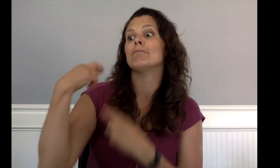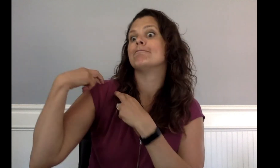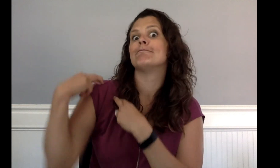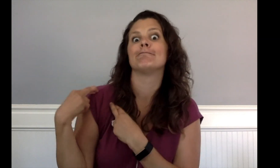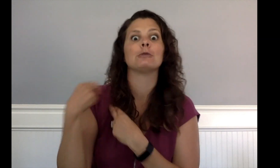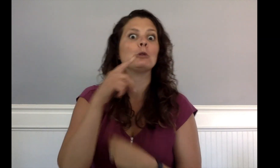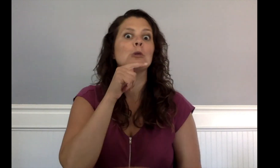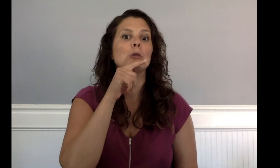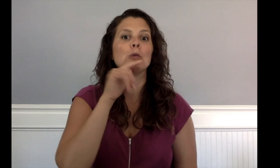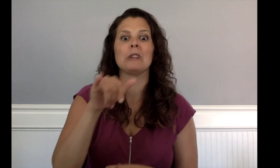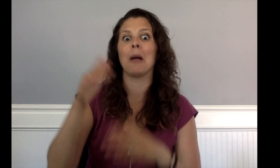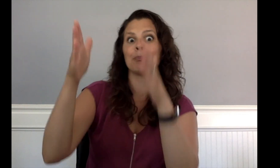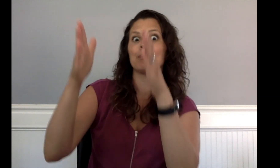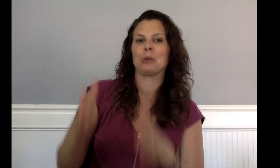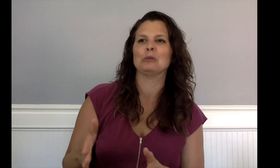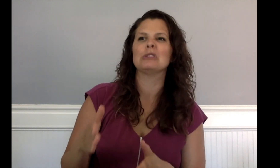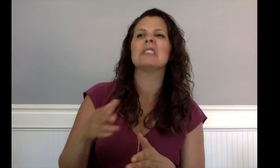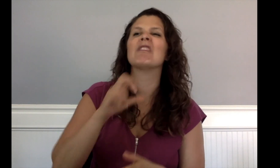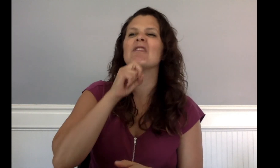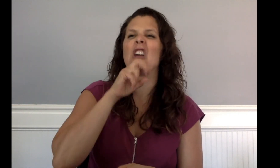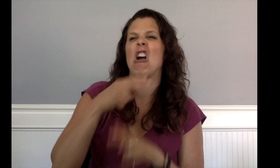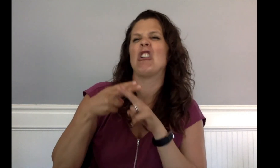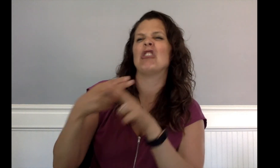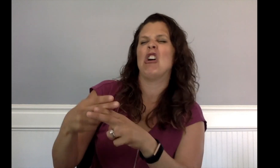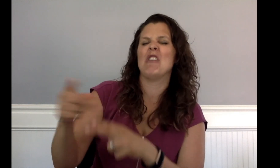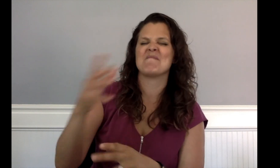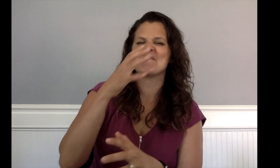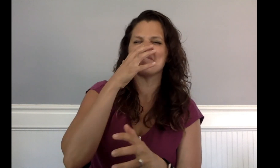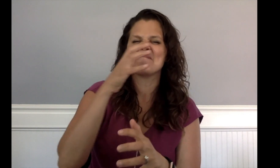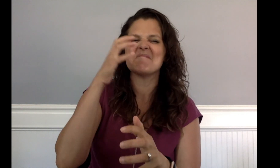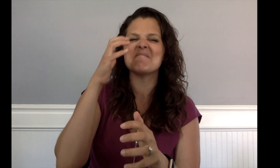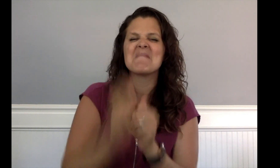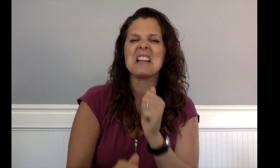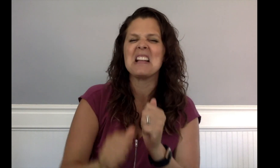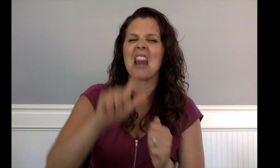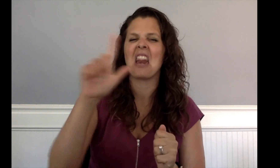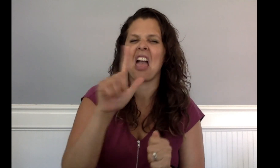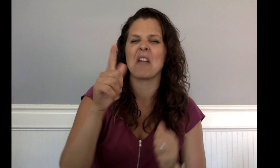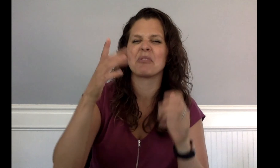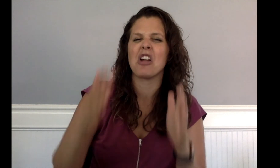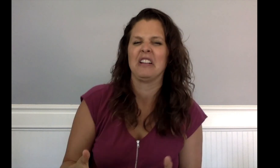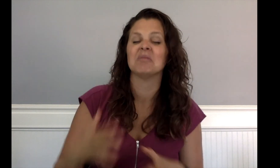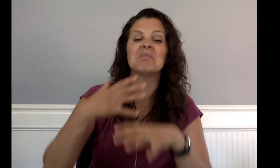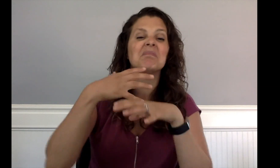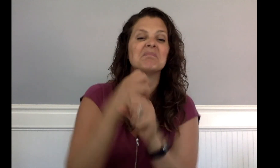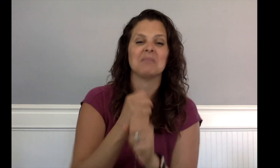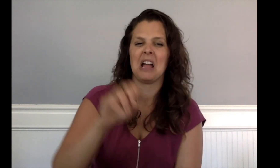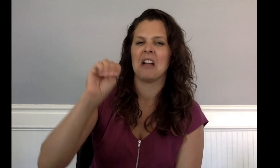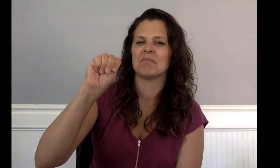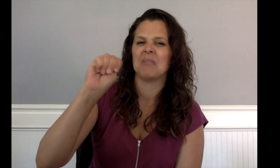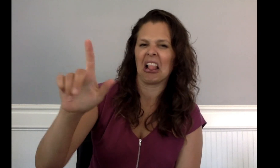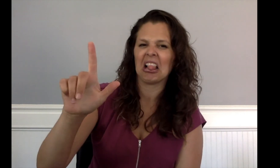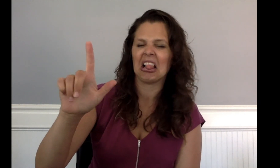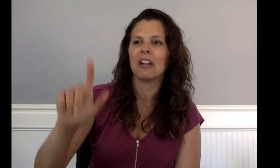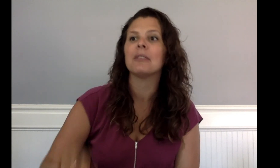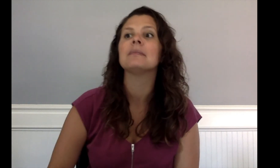during the summer because Mean Librarian, or ML as